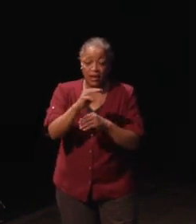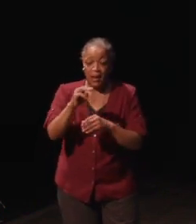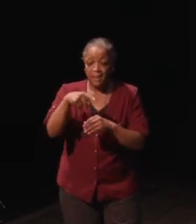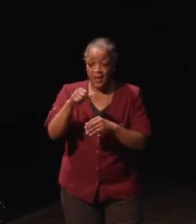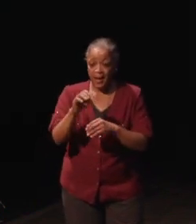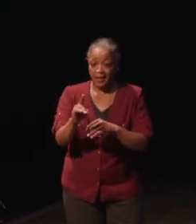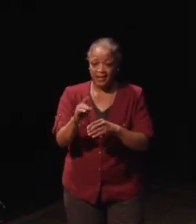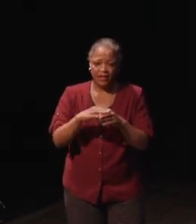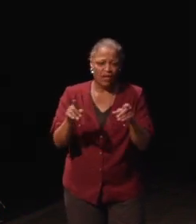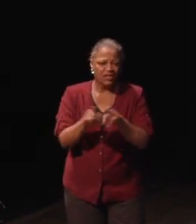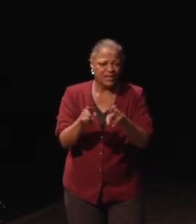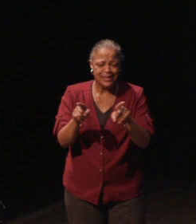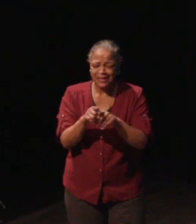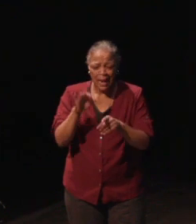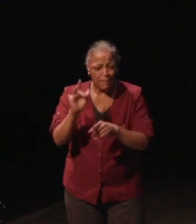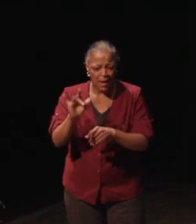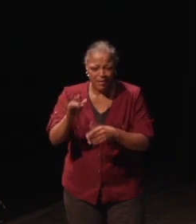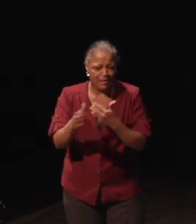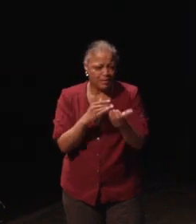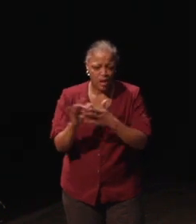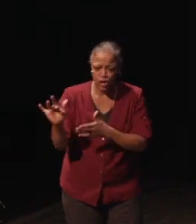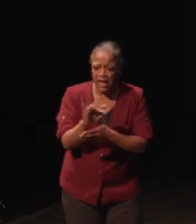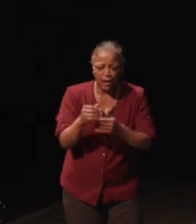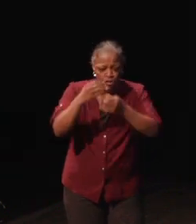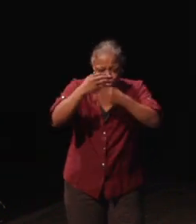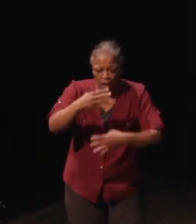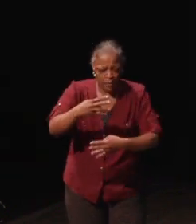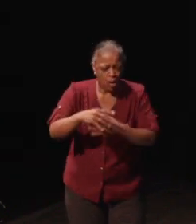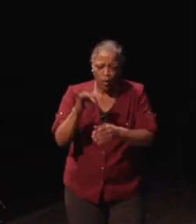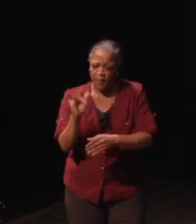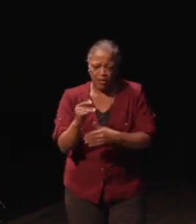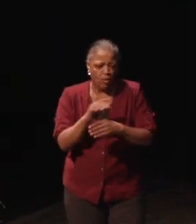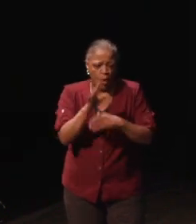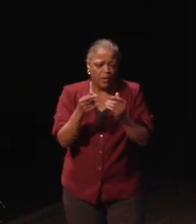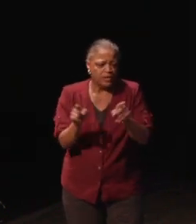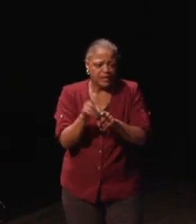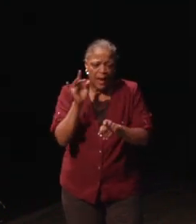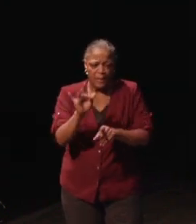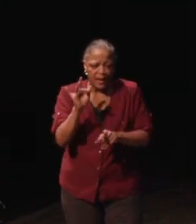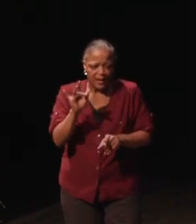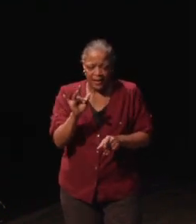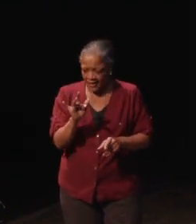And it's always the same buttons or whether it's a slider, a drop down or a button. That's very important.